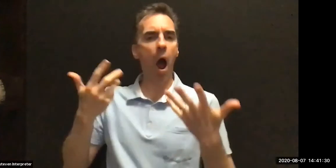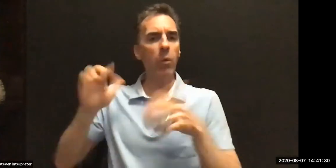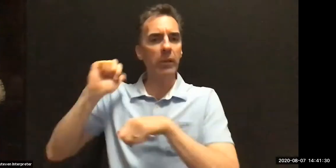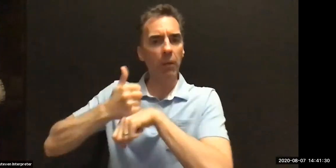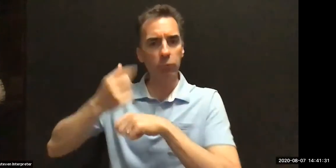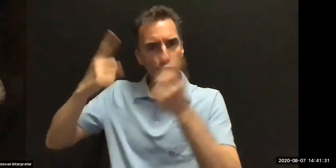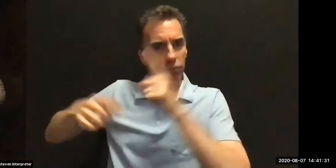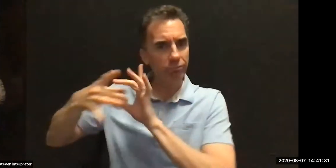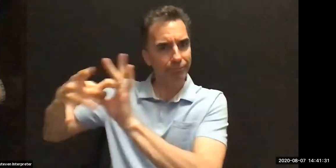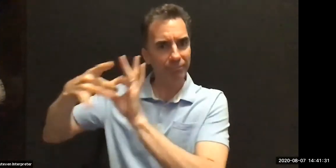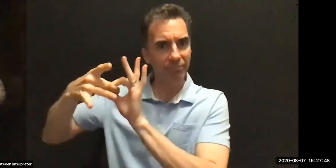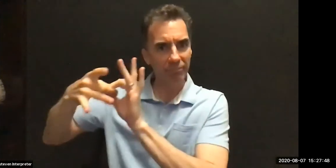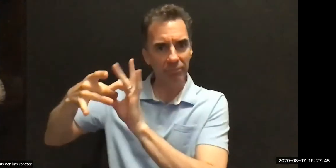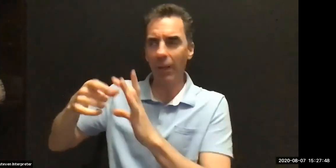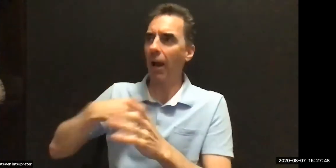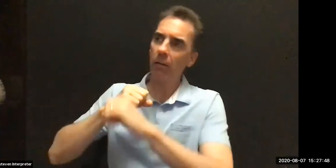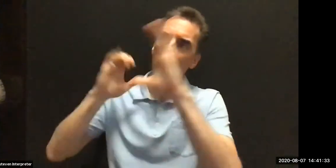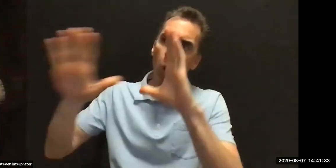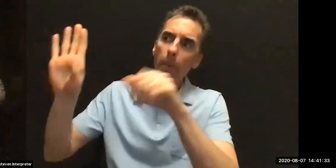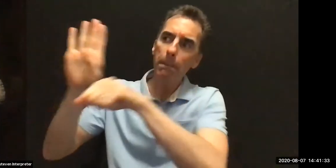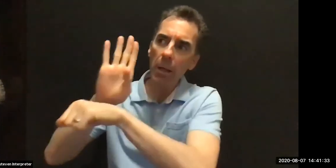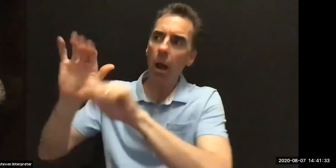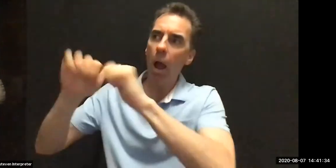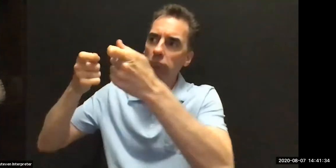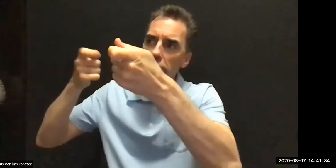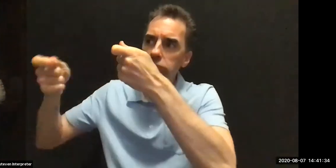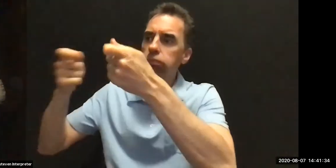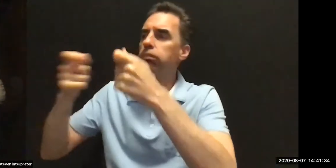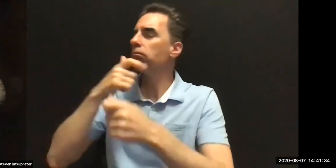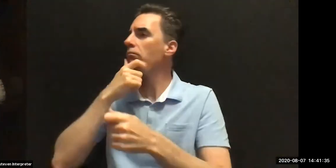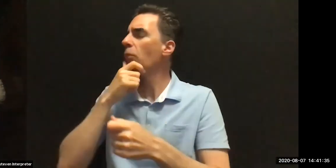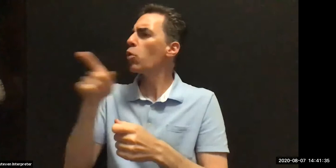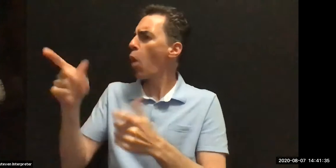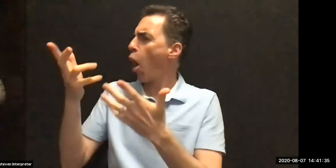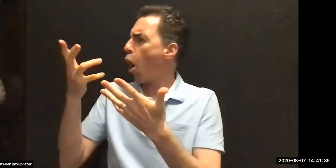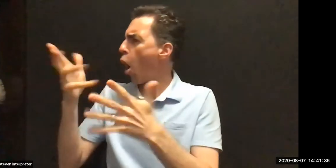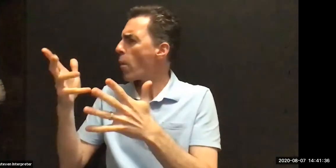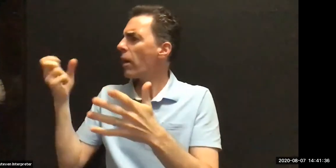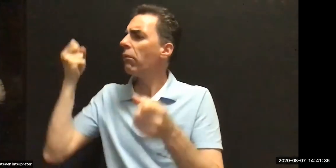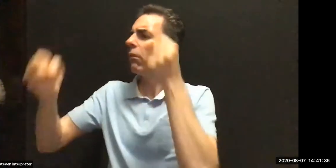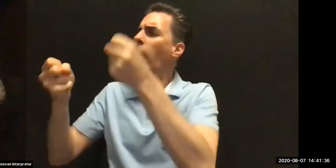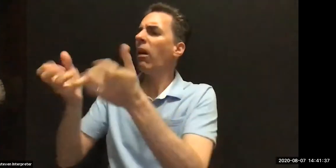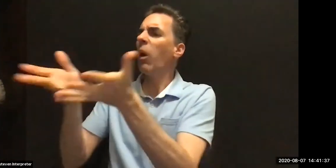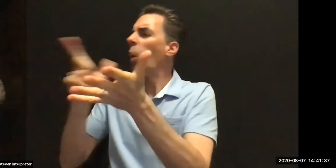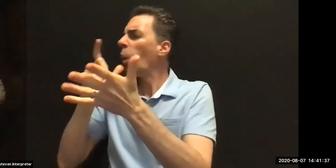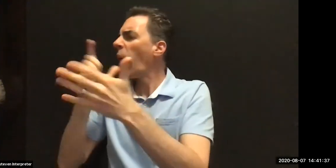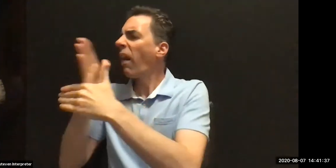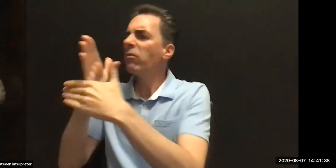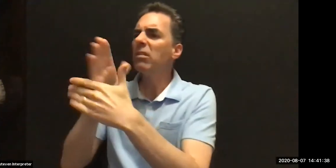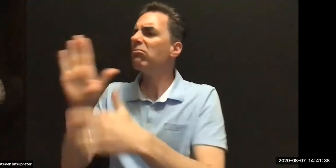Channelle Charest: How they facilitate an office, maybe what demographics are already represented within their organization and kind of help them fit that need